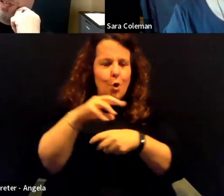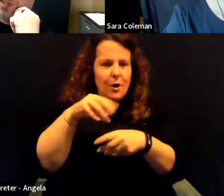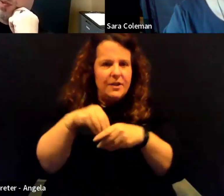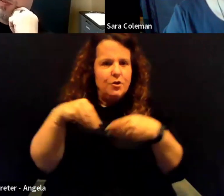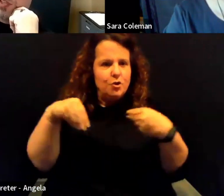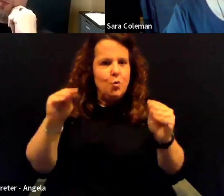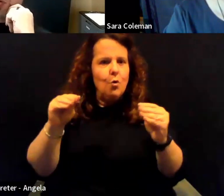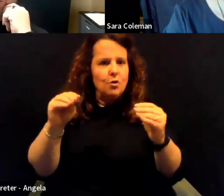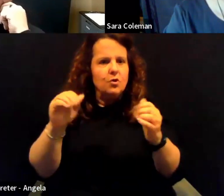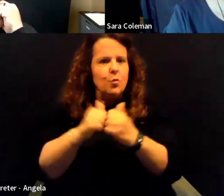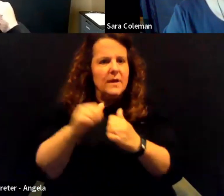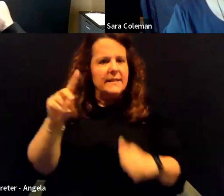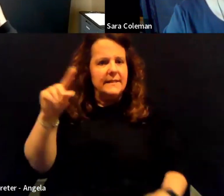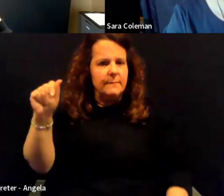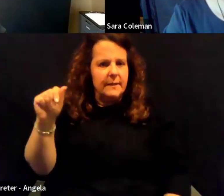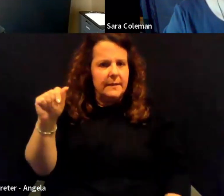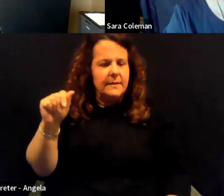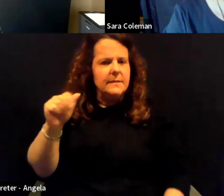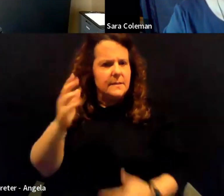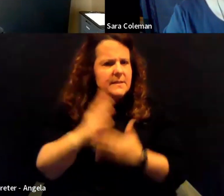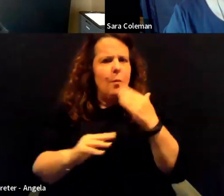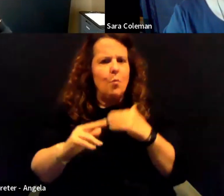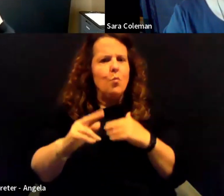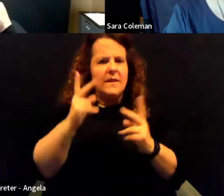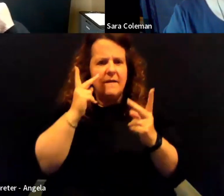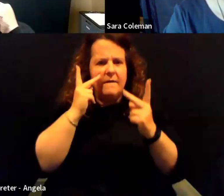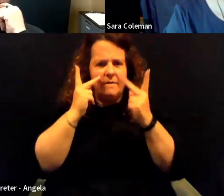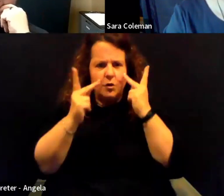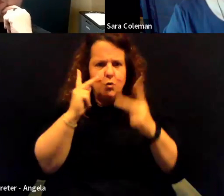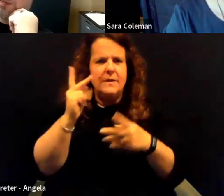Some, I even know somebody with dual, dual sensory